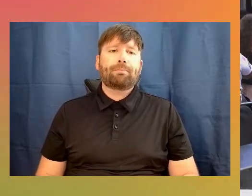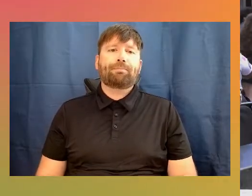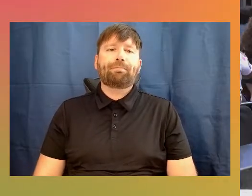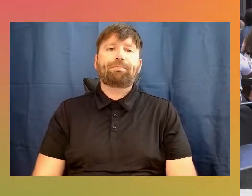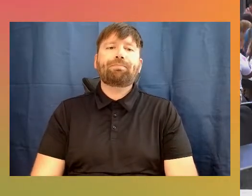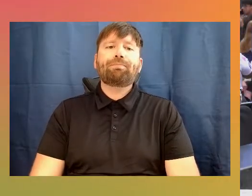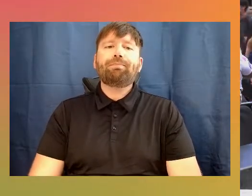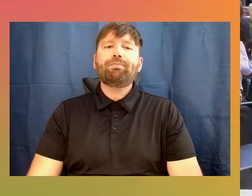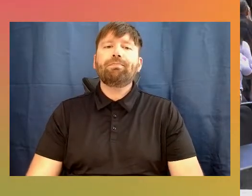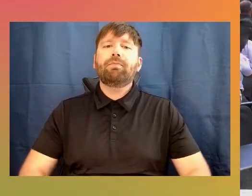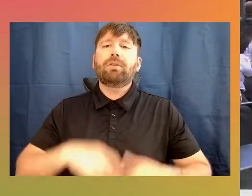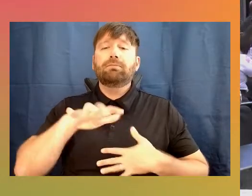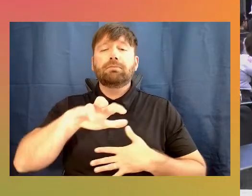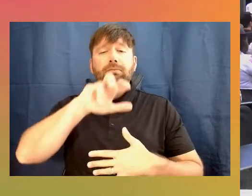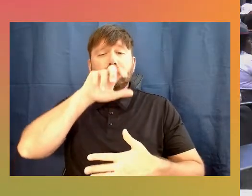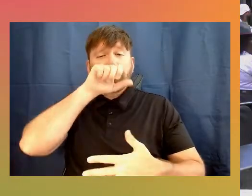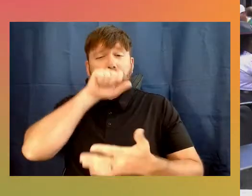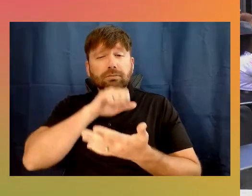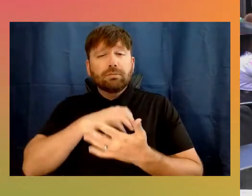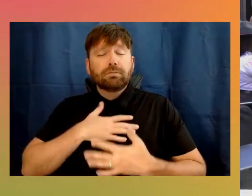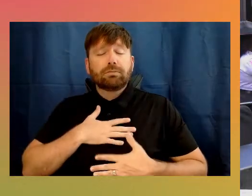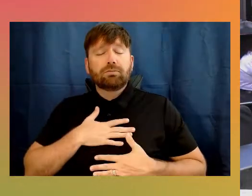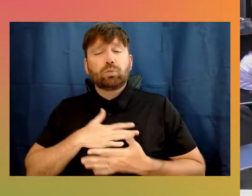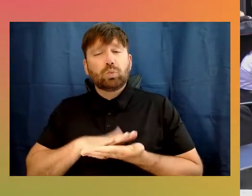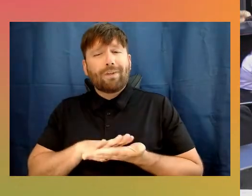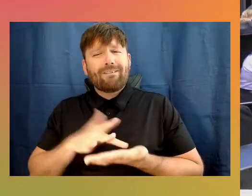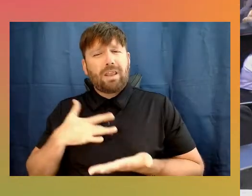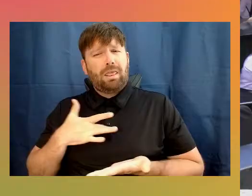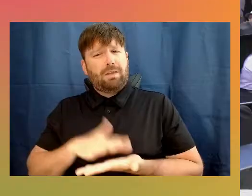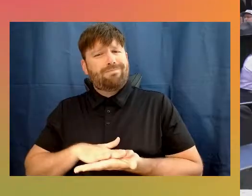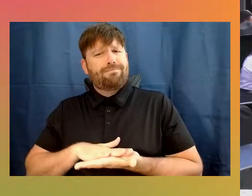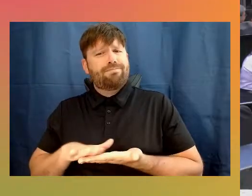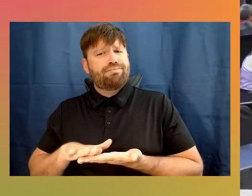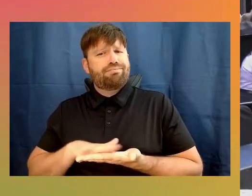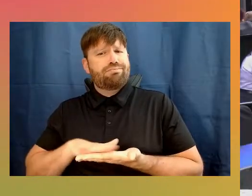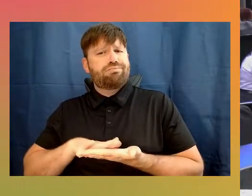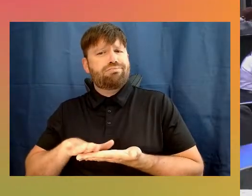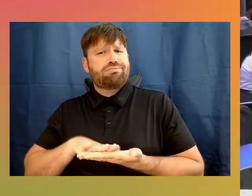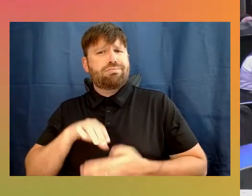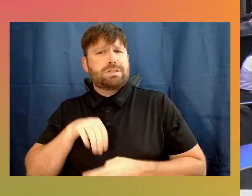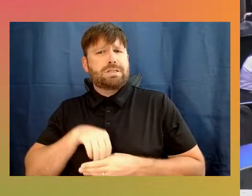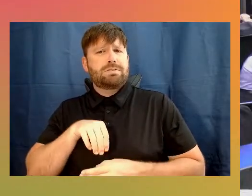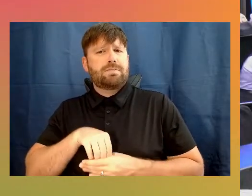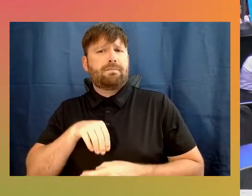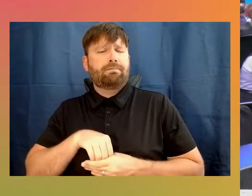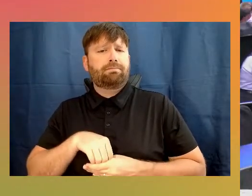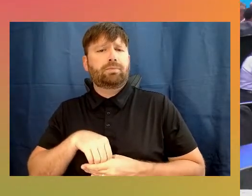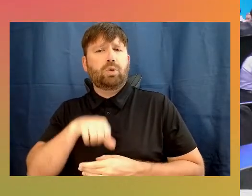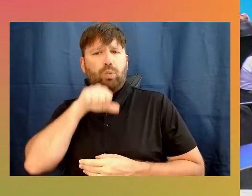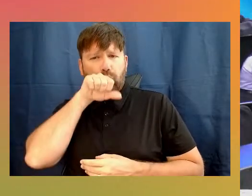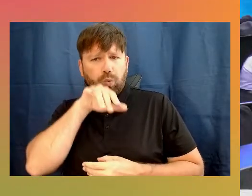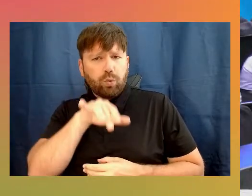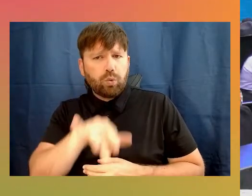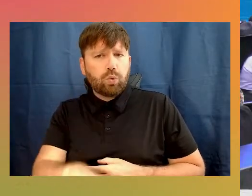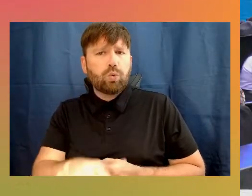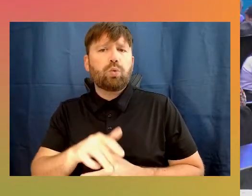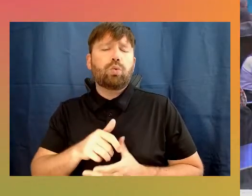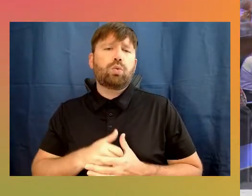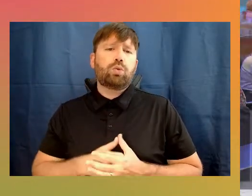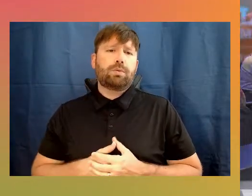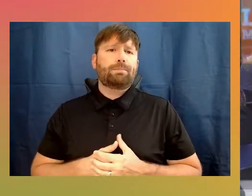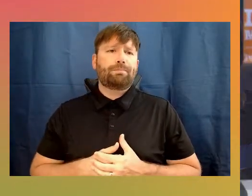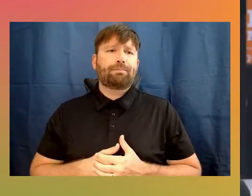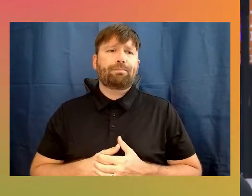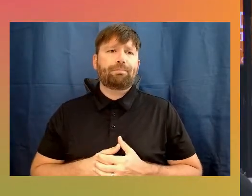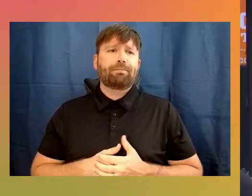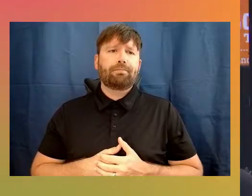TO DOWN DOG.